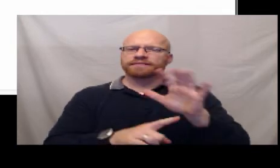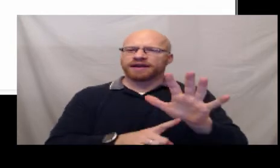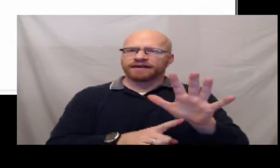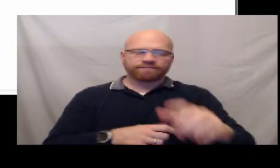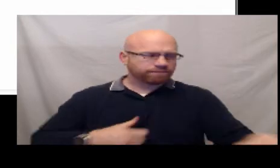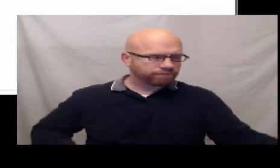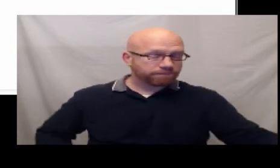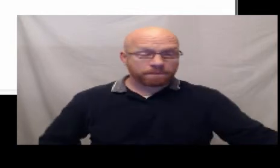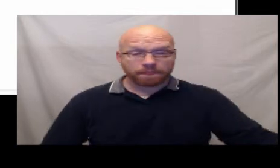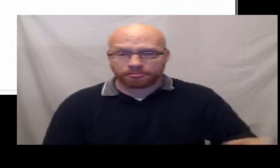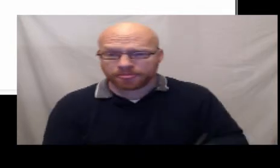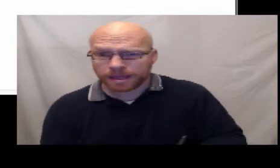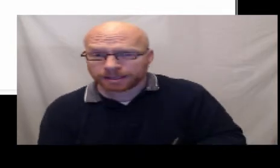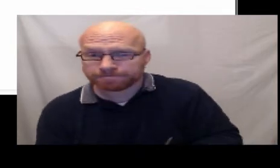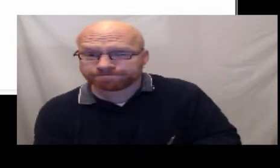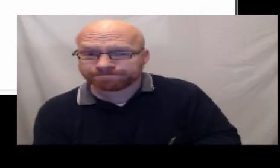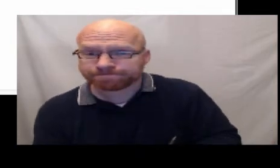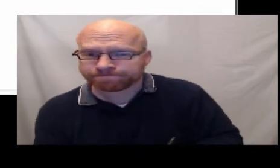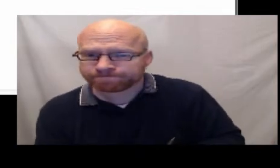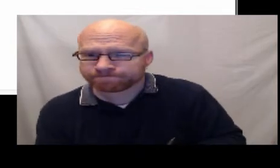that's going to be positive five.